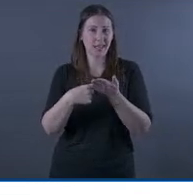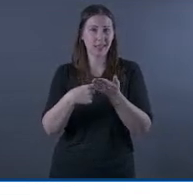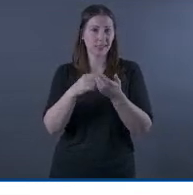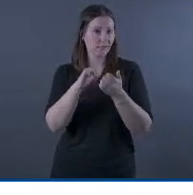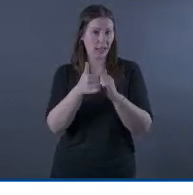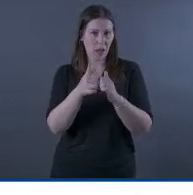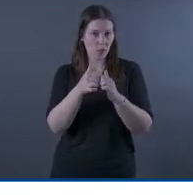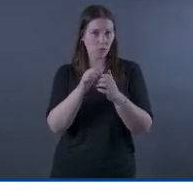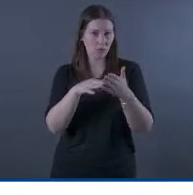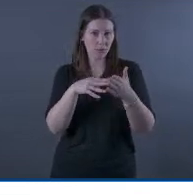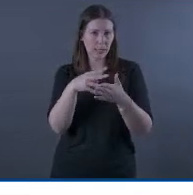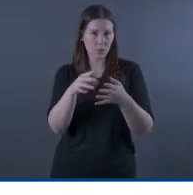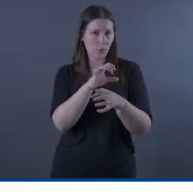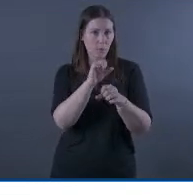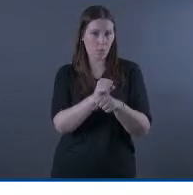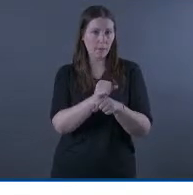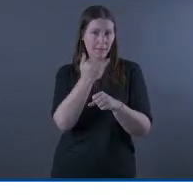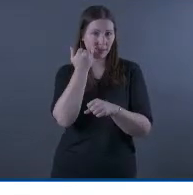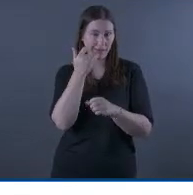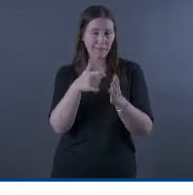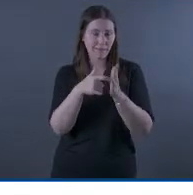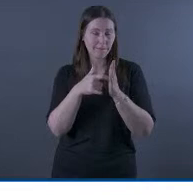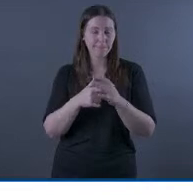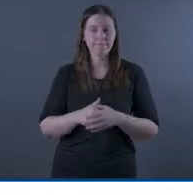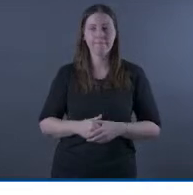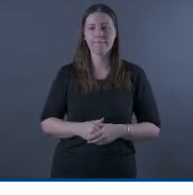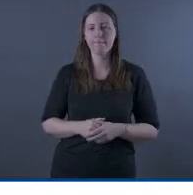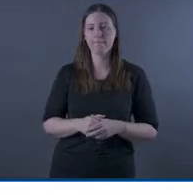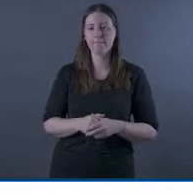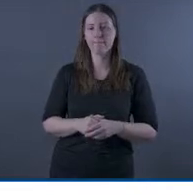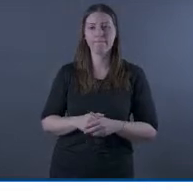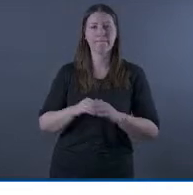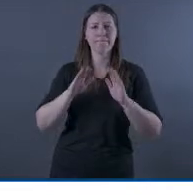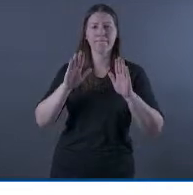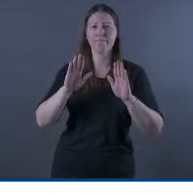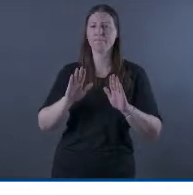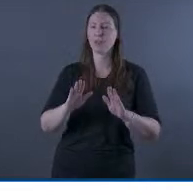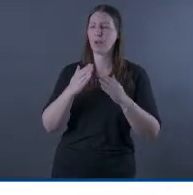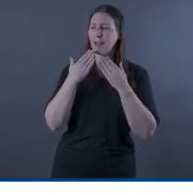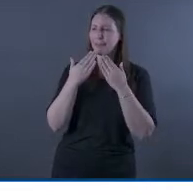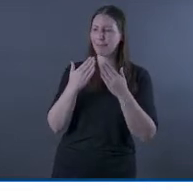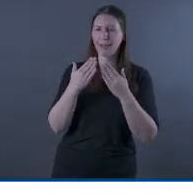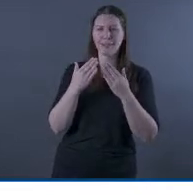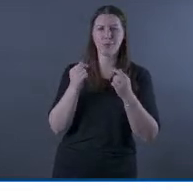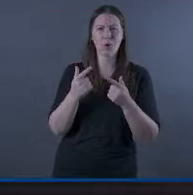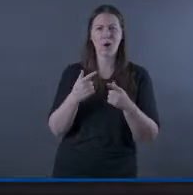Great, great, thanks to you all. I think there's a couple of themes I hear